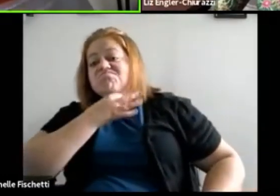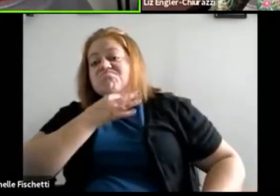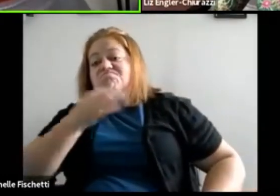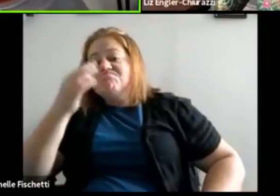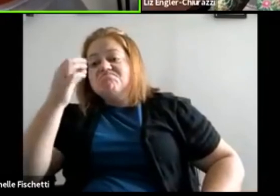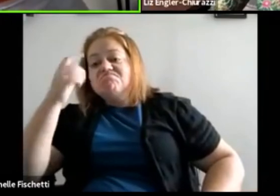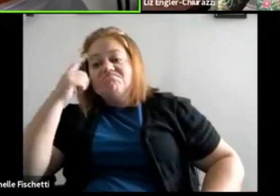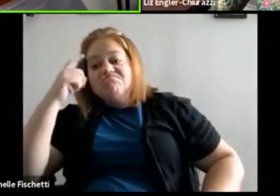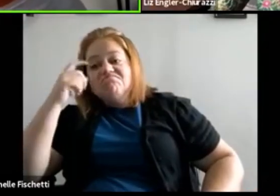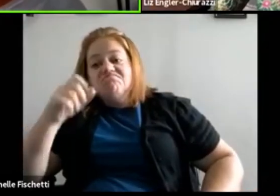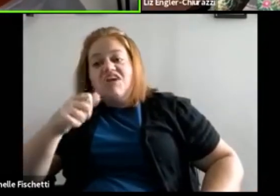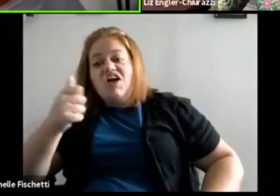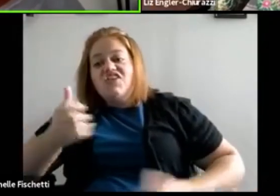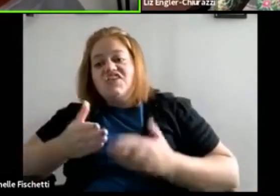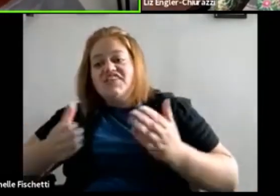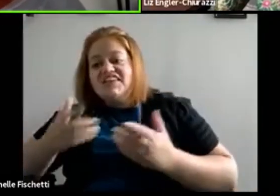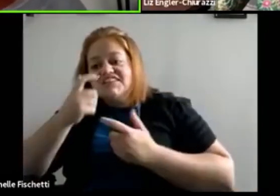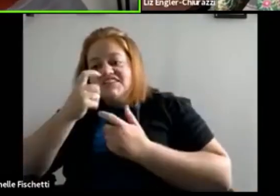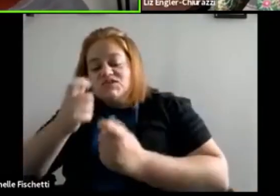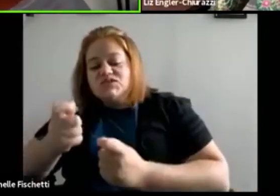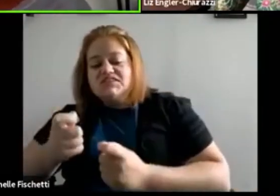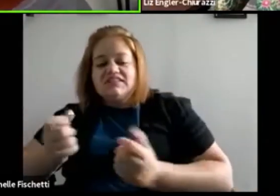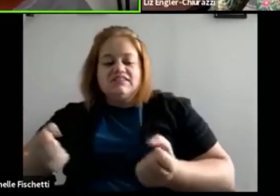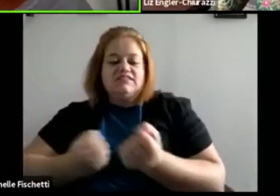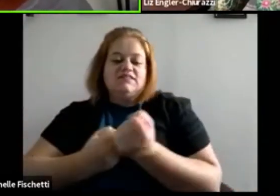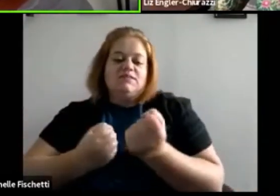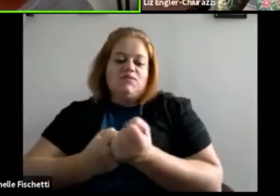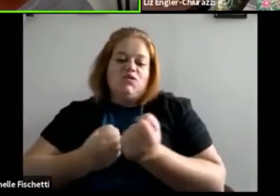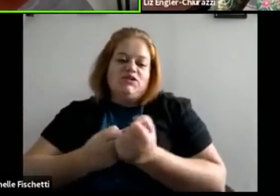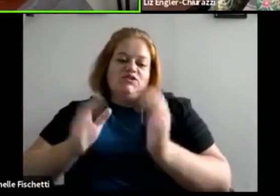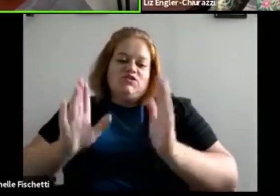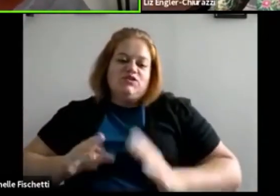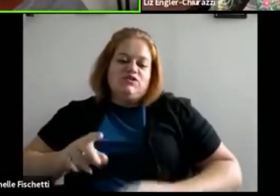whatever life takes her to and I'm sure she'll be fantastic because she has a